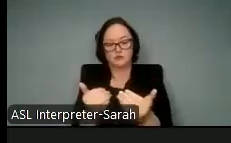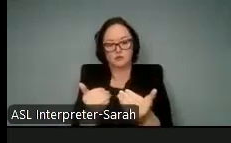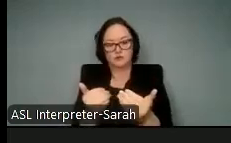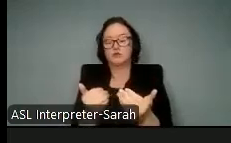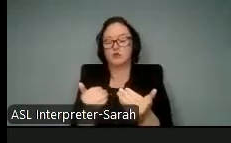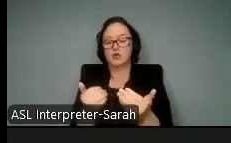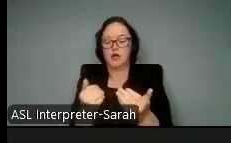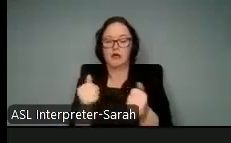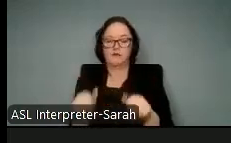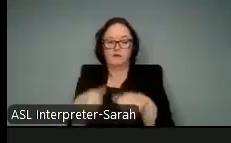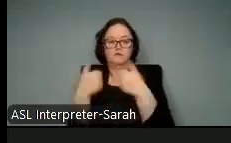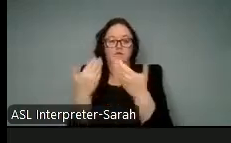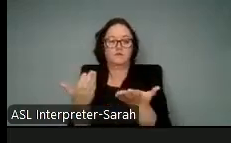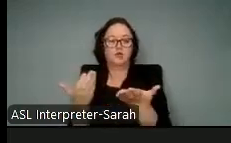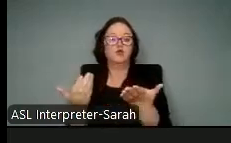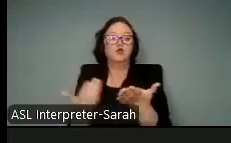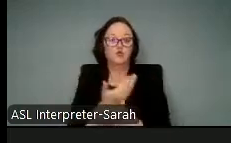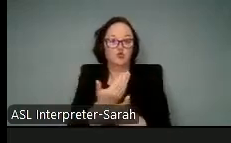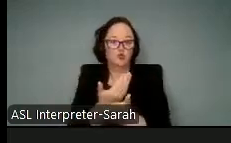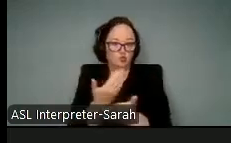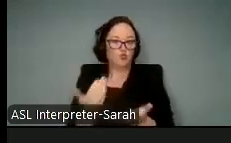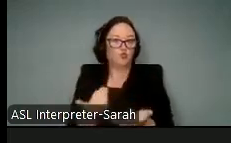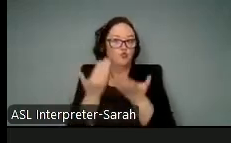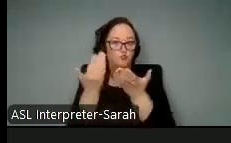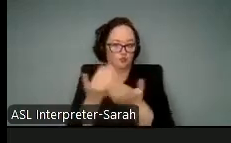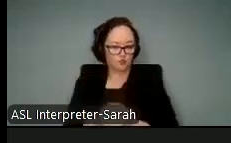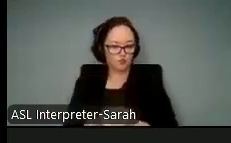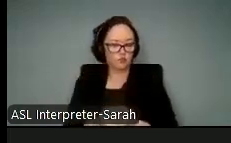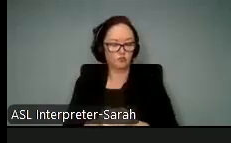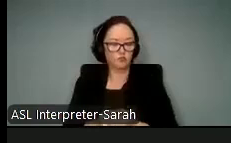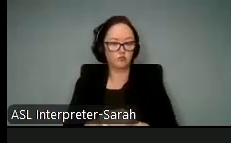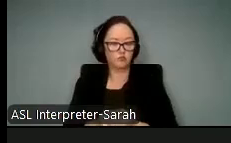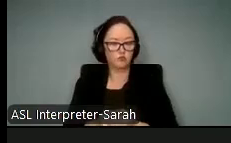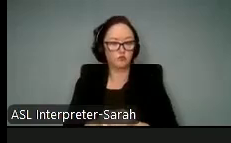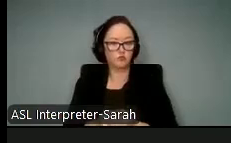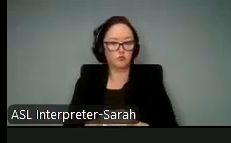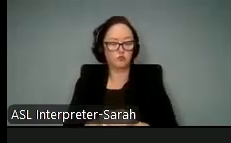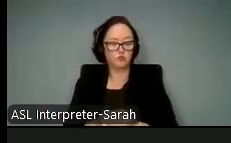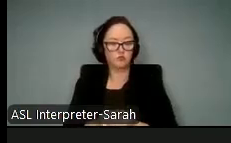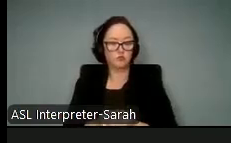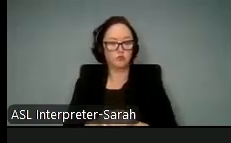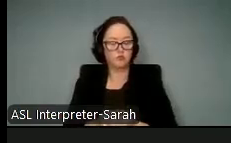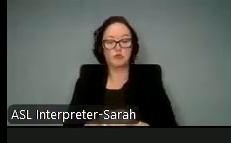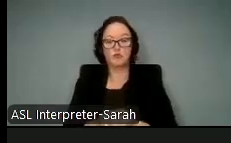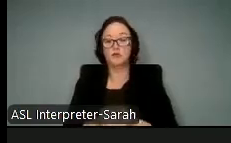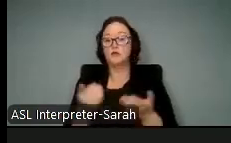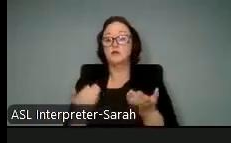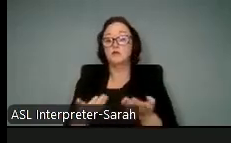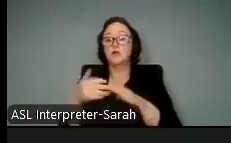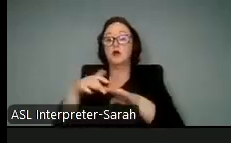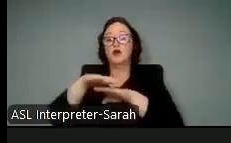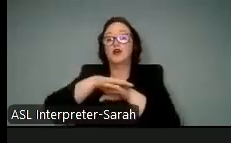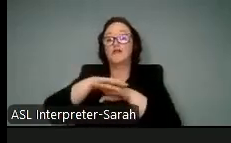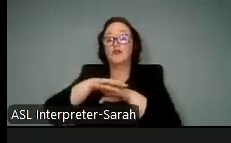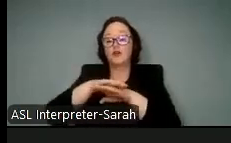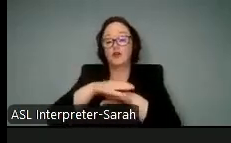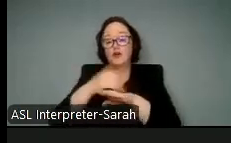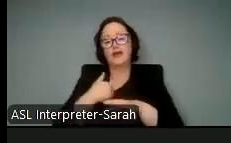and our proposal cover has great pictures of people who live with disabilities,